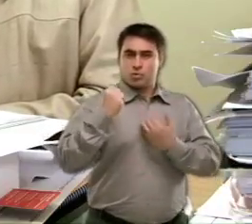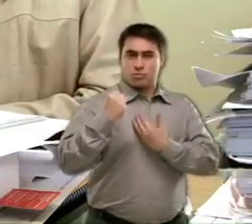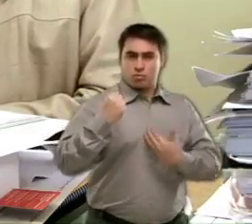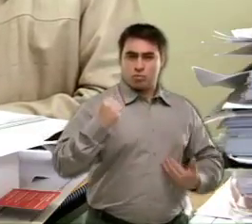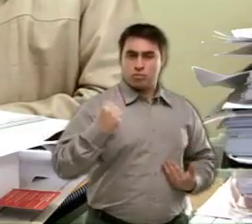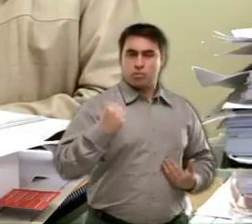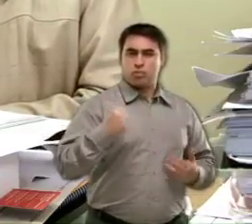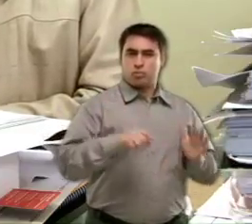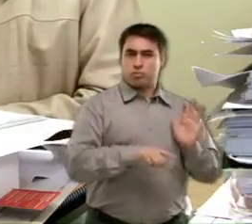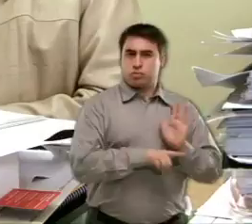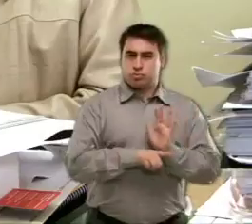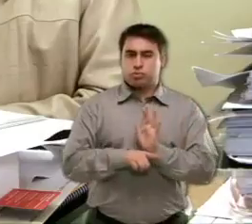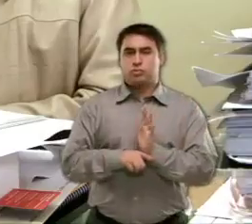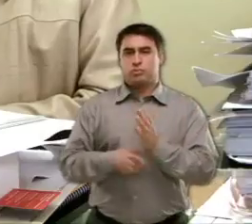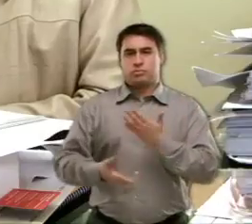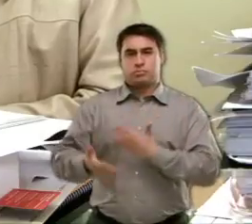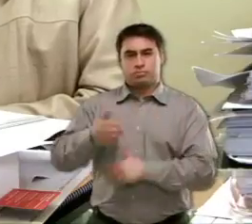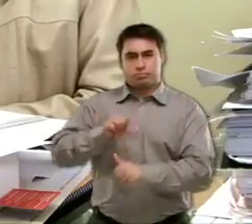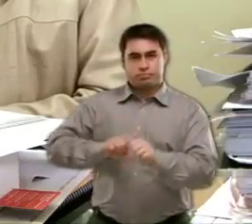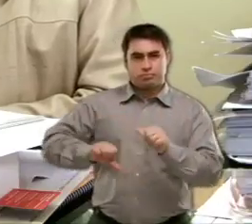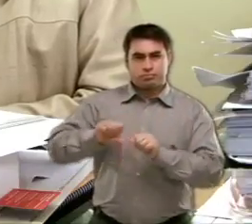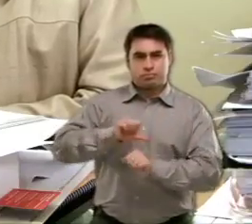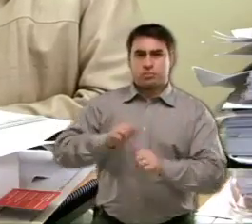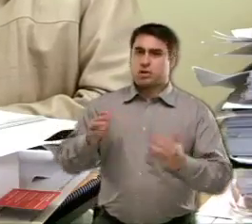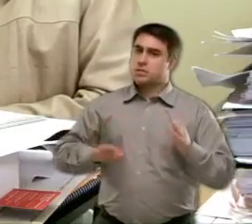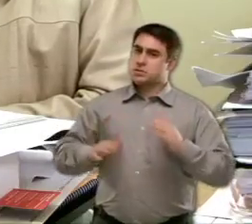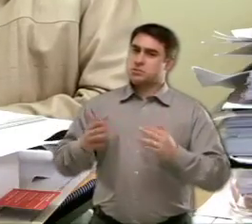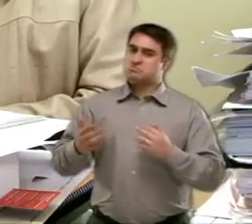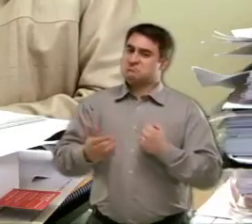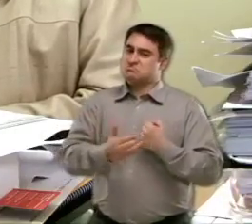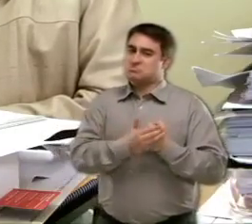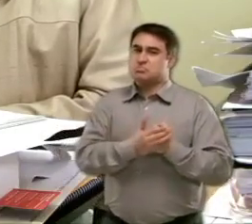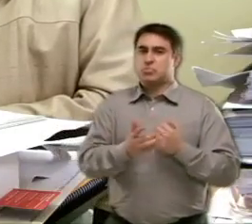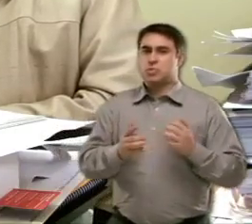silent when it comes to the enforcement of those rights. Students have the right to be in school, regardless of being disabled or not.